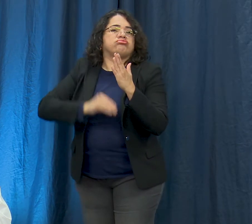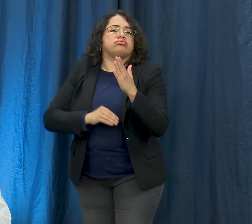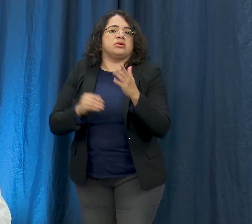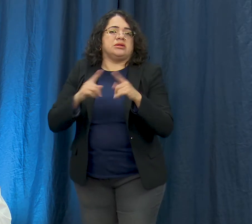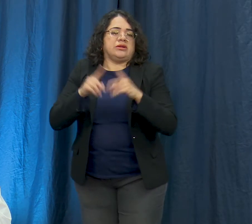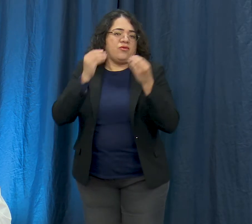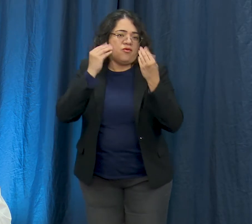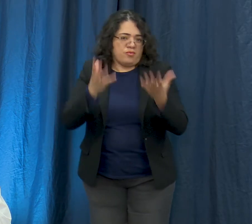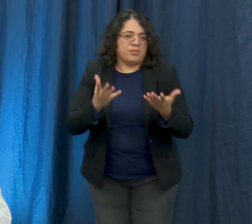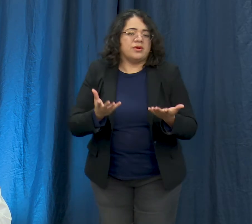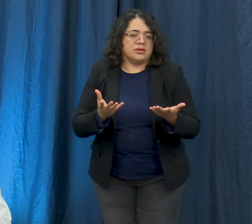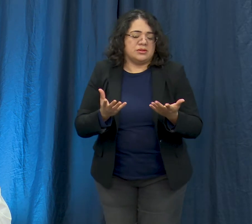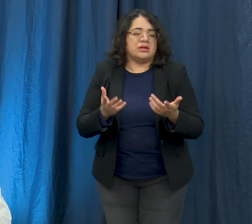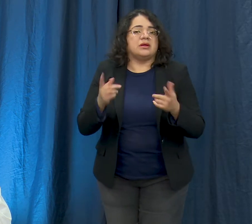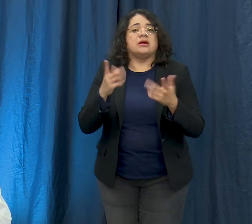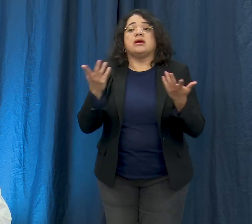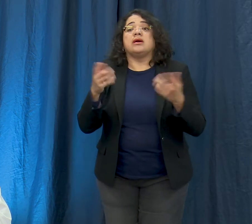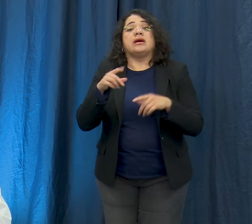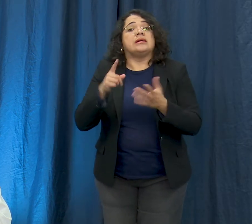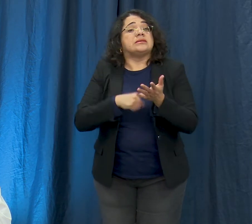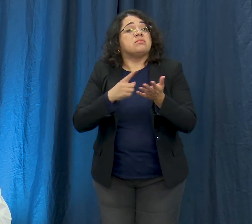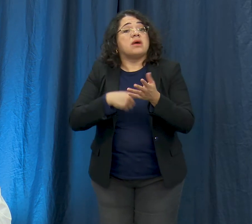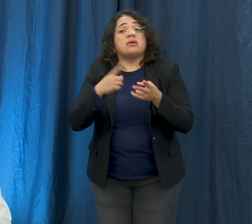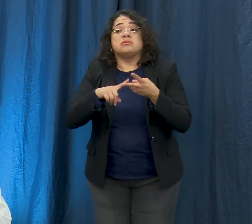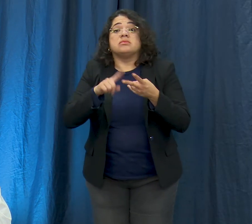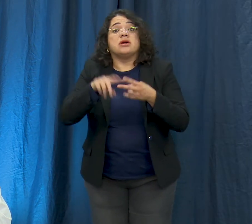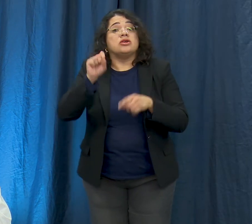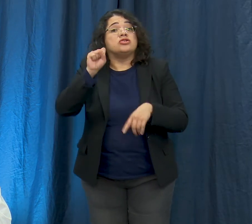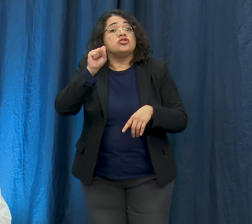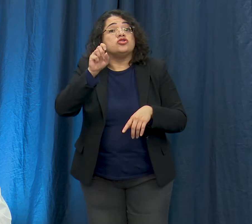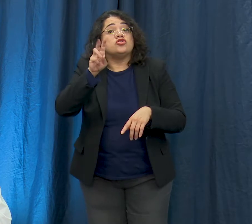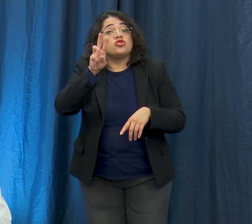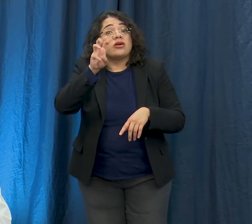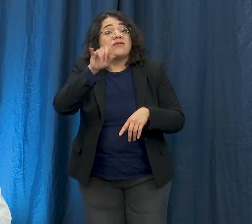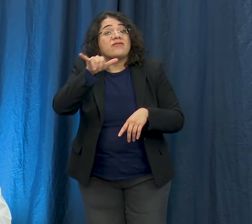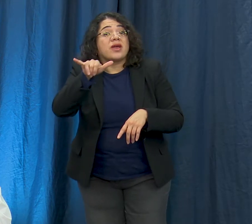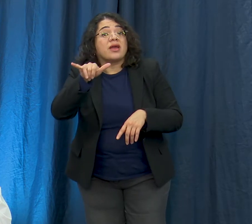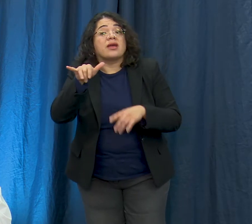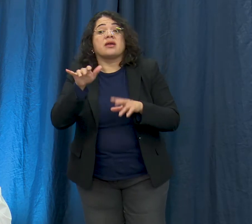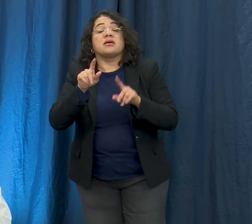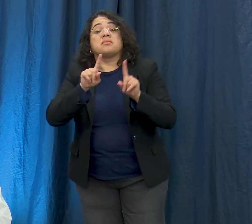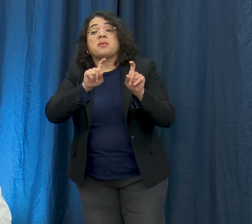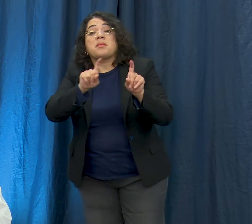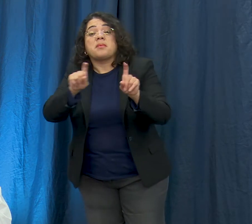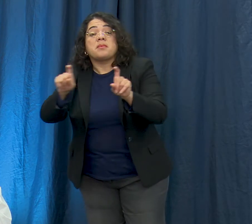collected in different ways such as surveys and things like that. I think